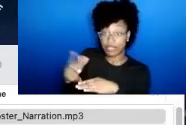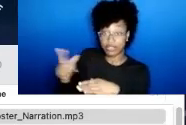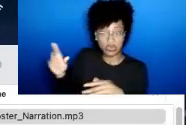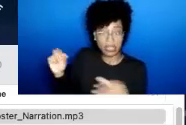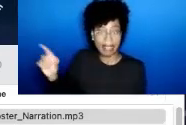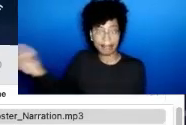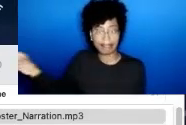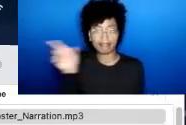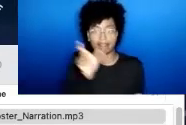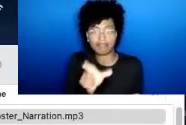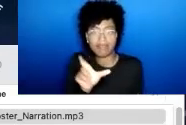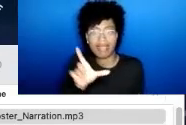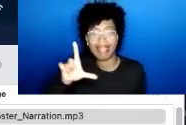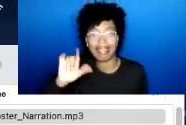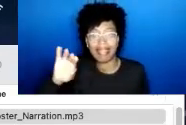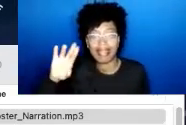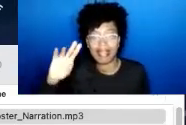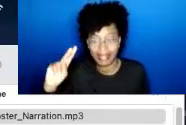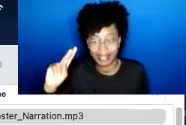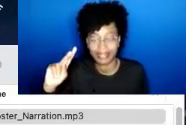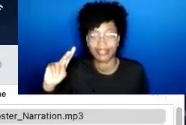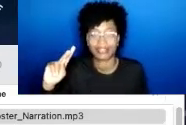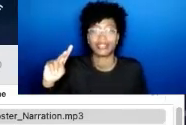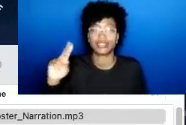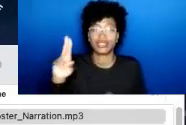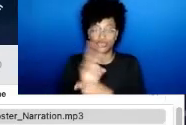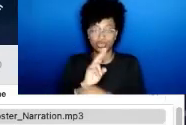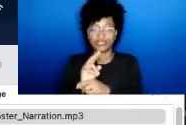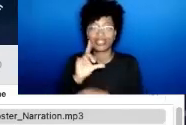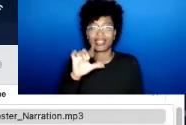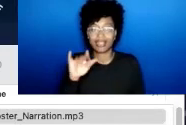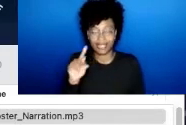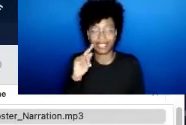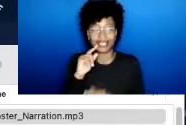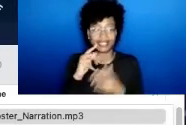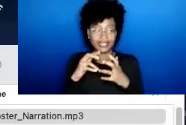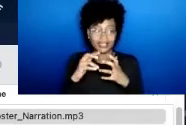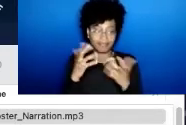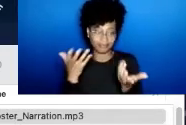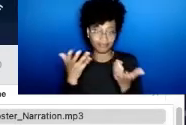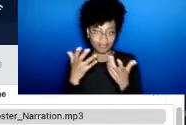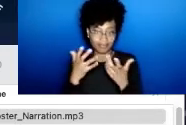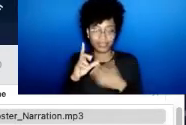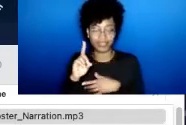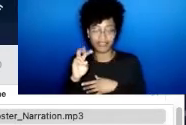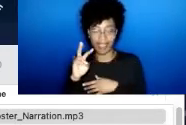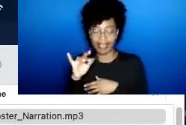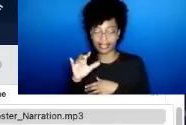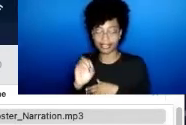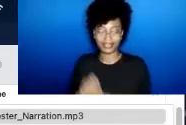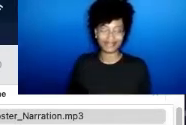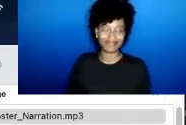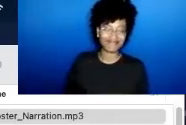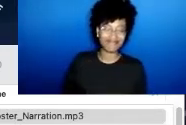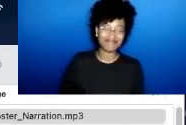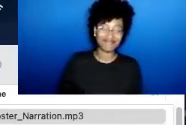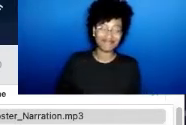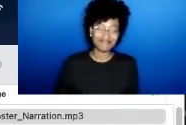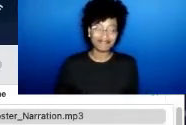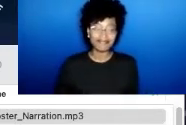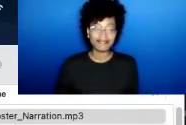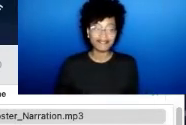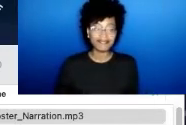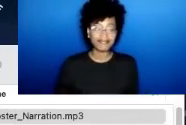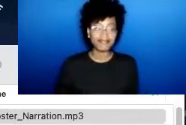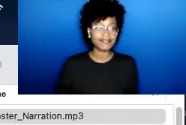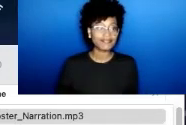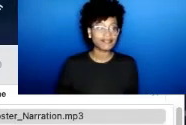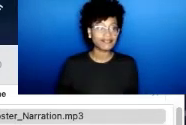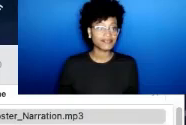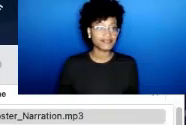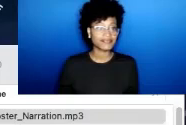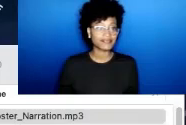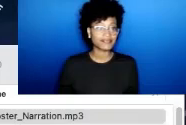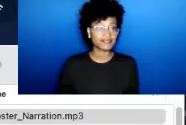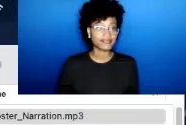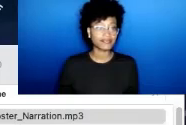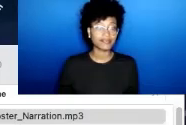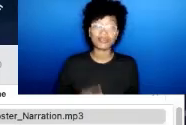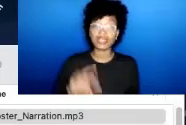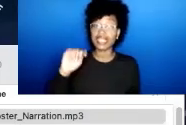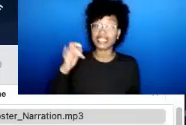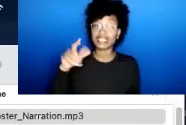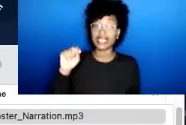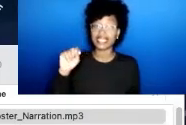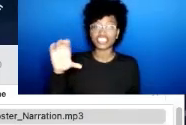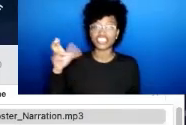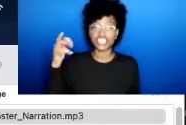links to them. Using the link device. 07:14:56 The text chat and the live session.